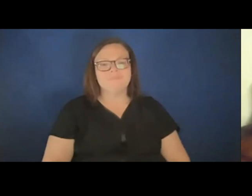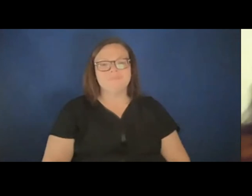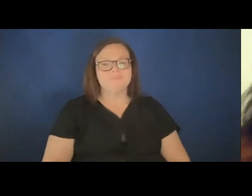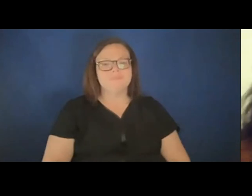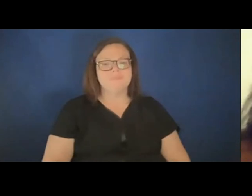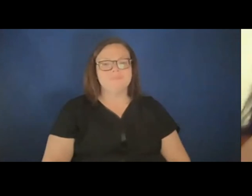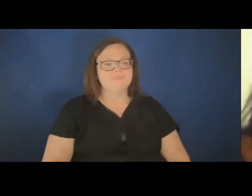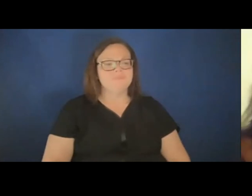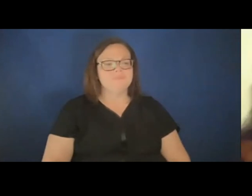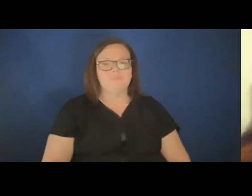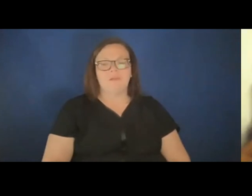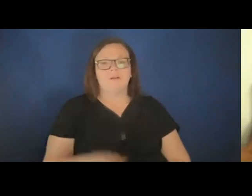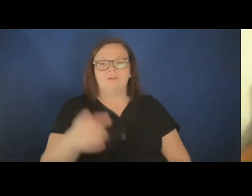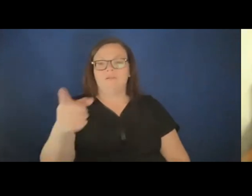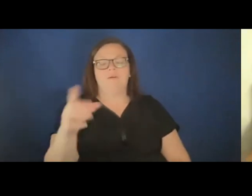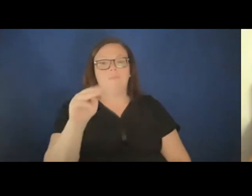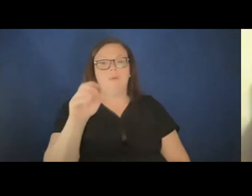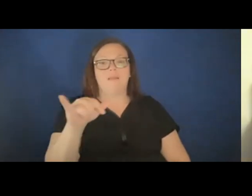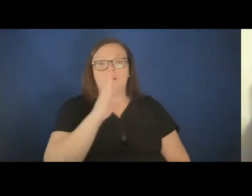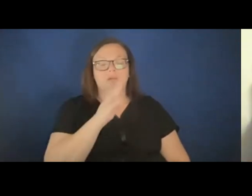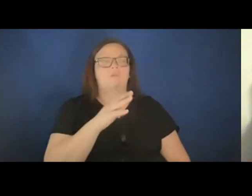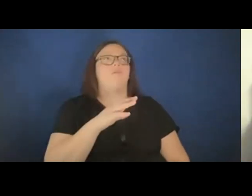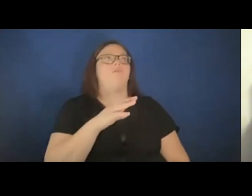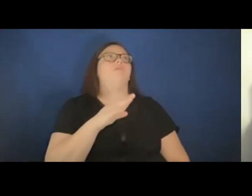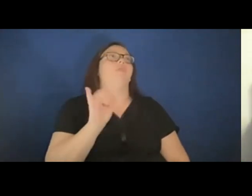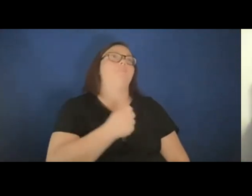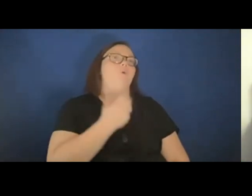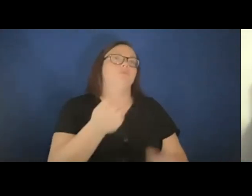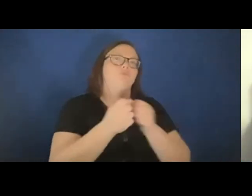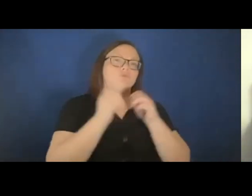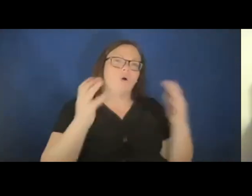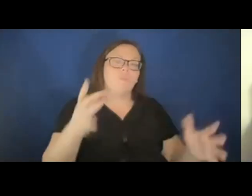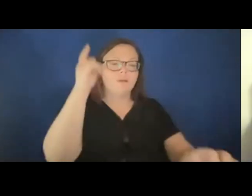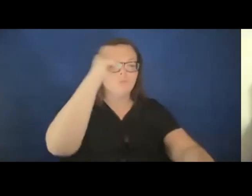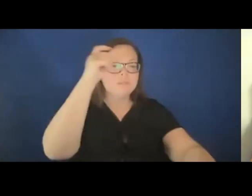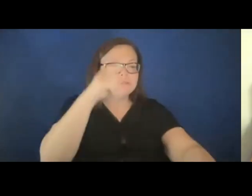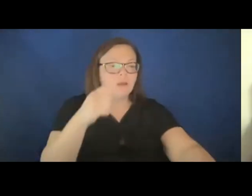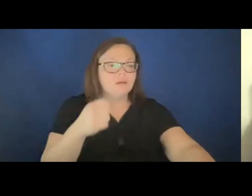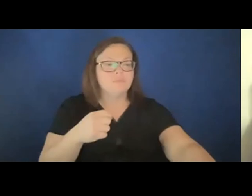There's just like so much in that poem. So much wisdom in that poem, and so much, like